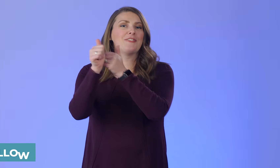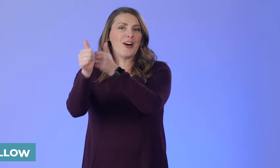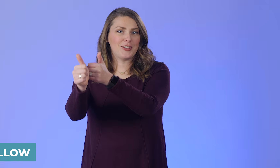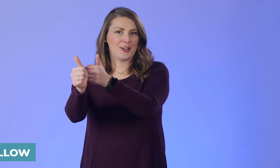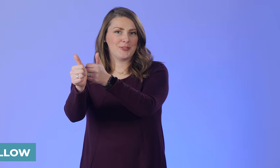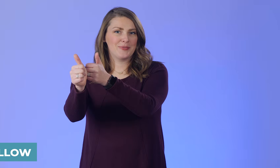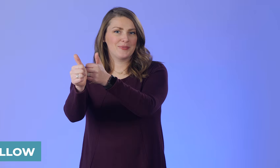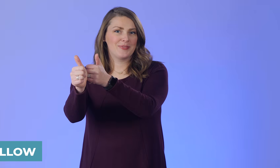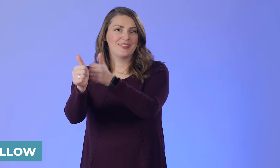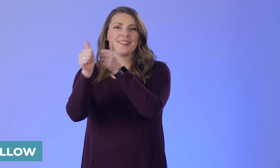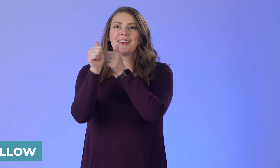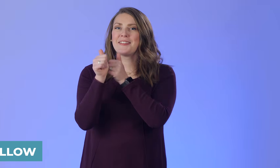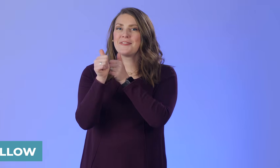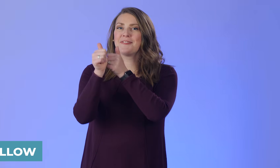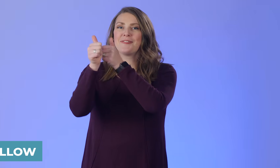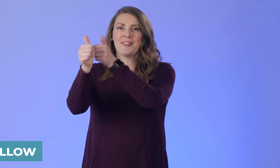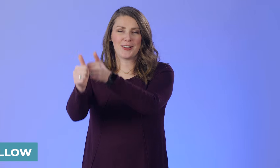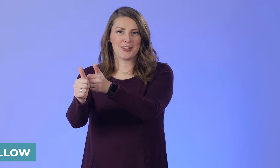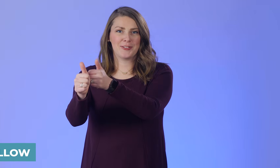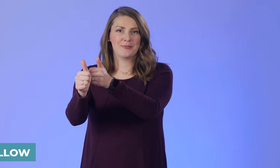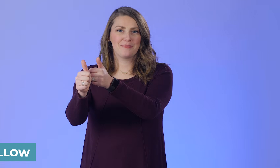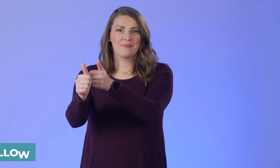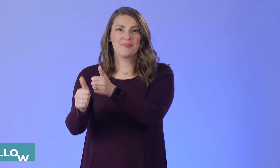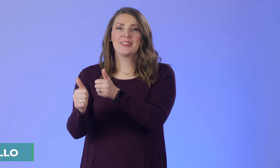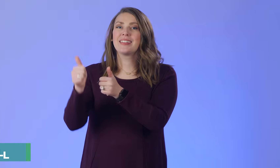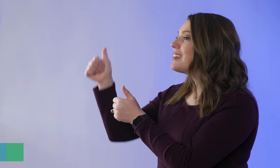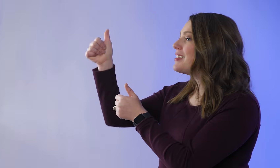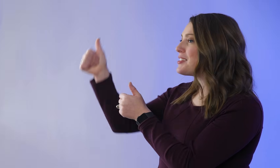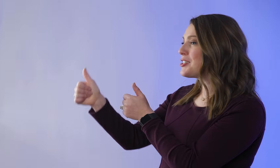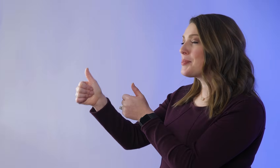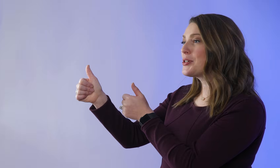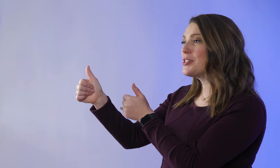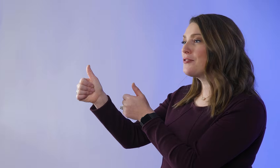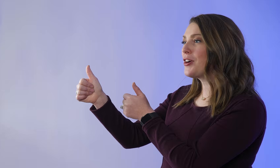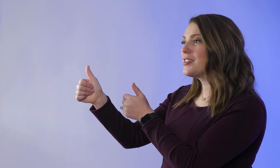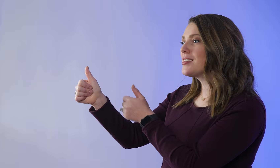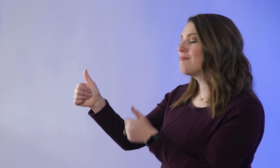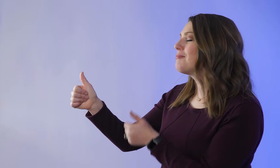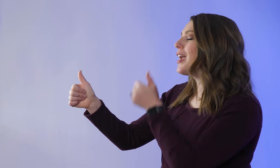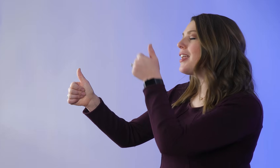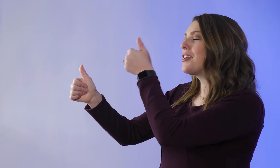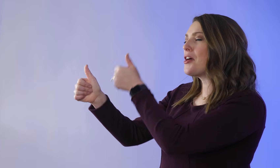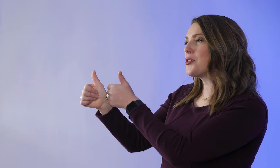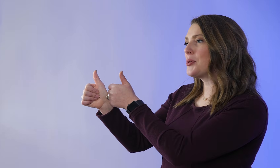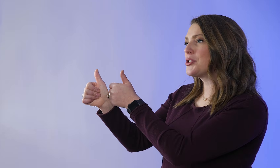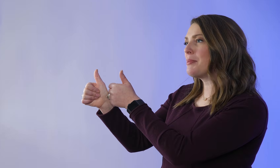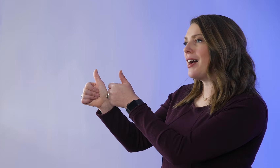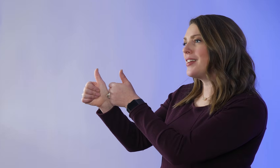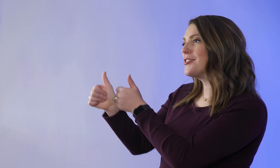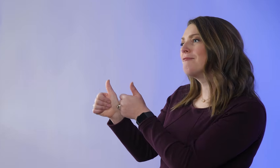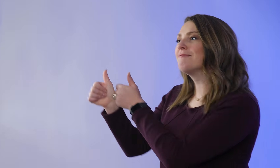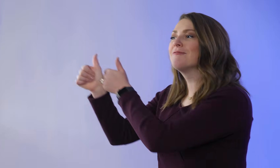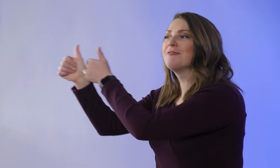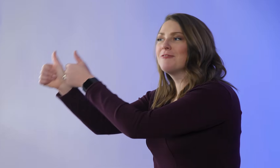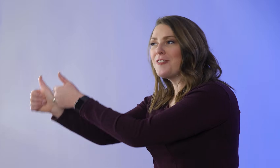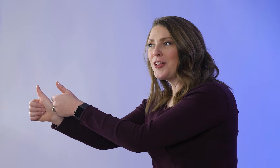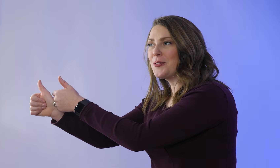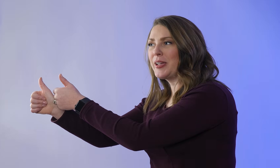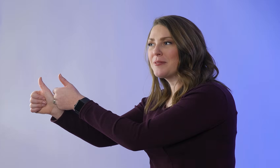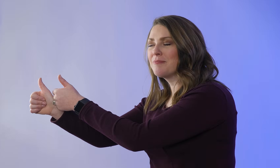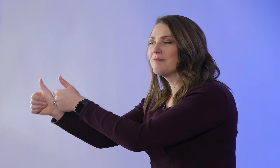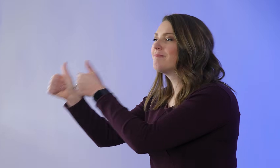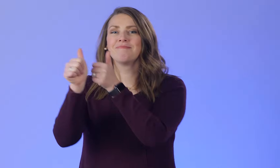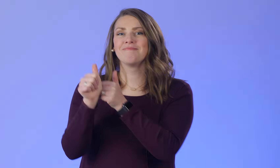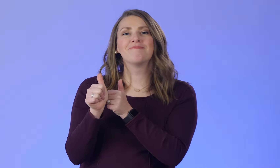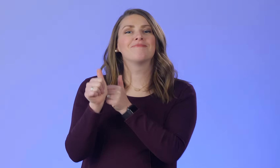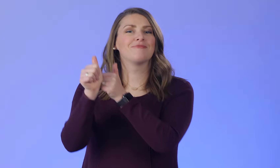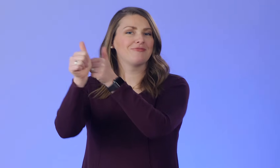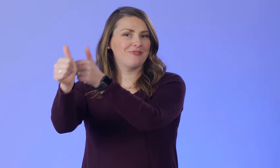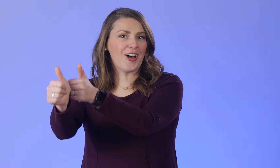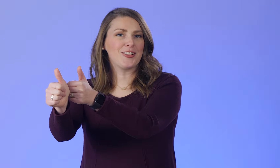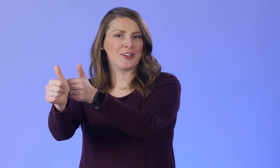'Follow, follow,' this is the person in front and another person behind following 'follow.'